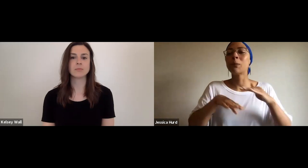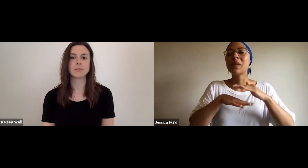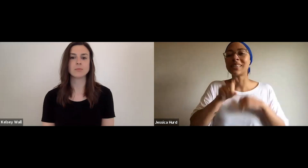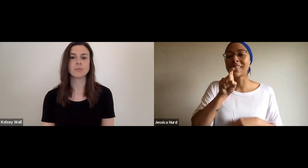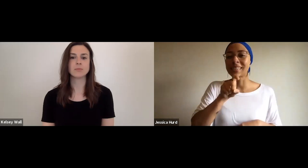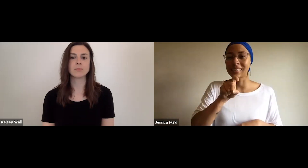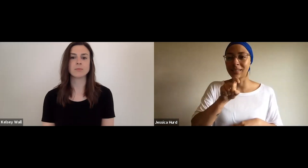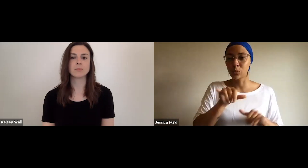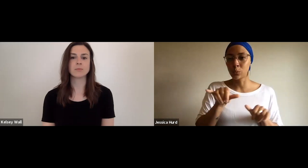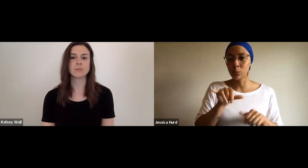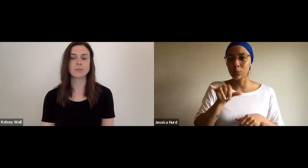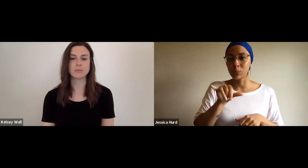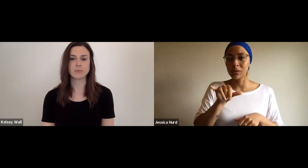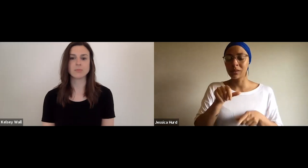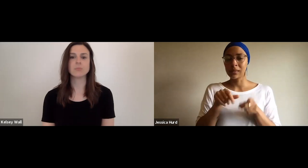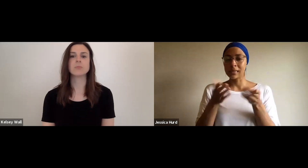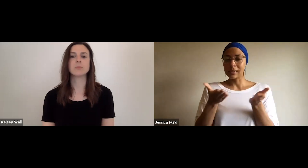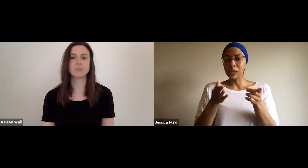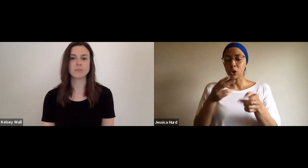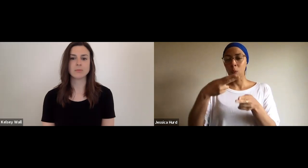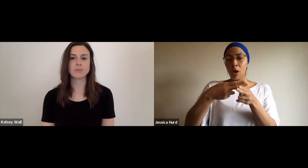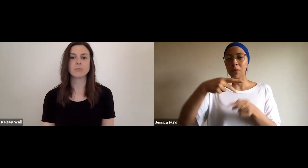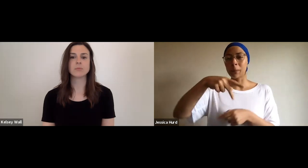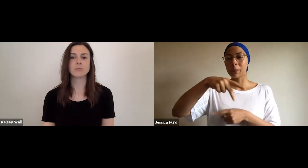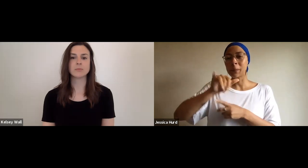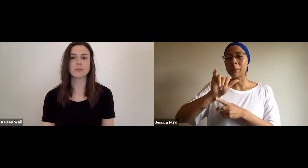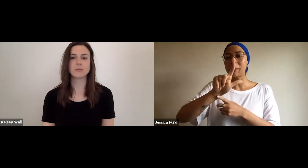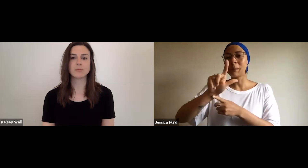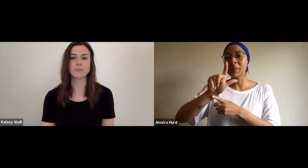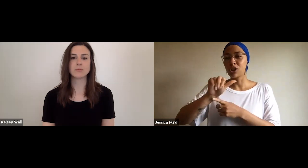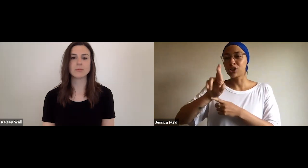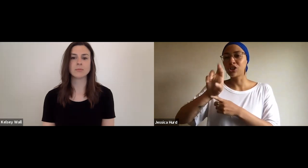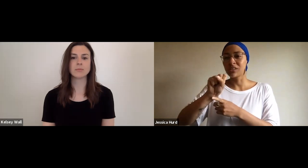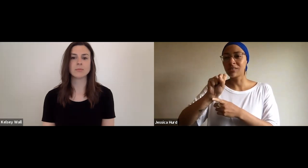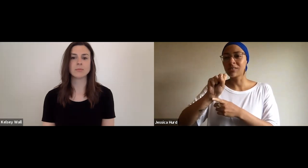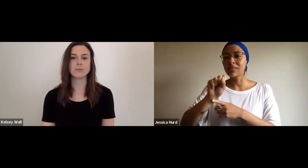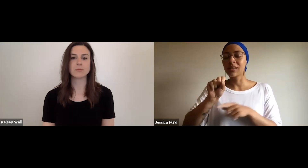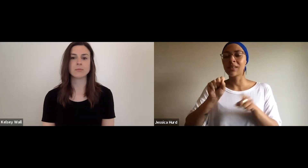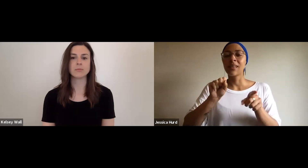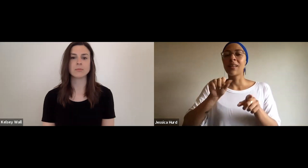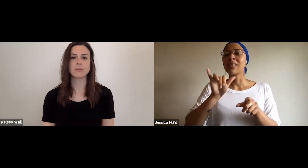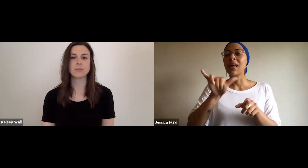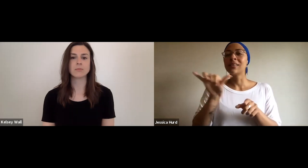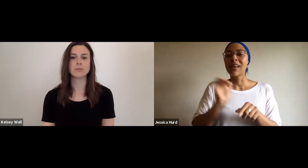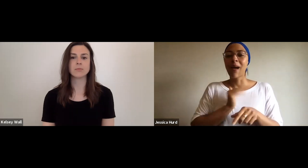to always go back to your basics, to always check your foundation, to look at these pillars, these 4 things,